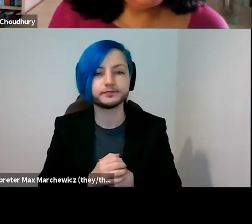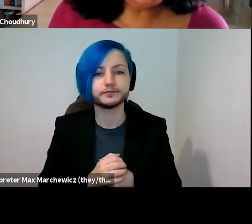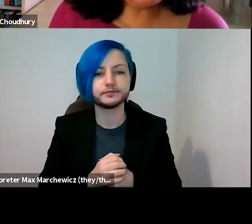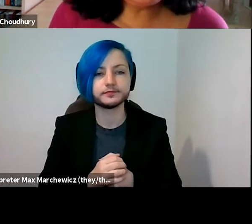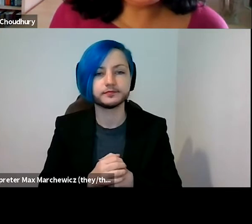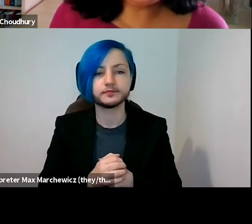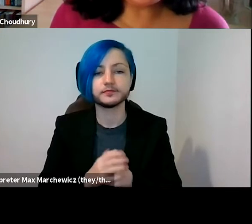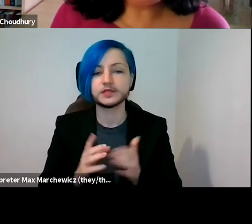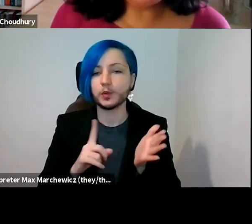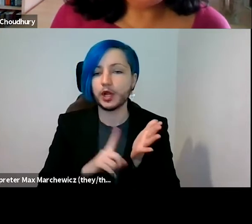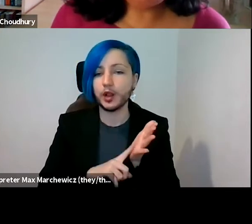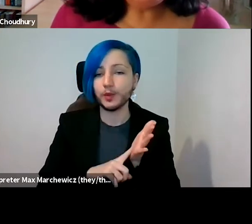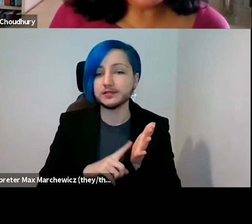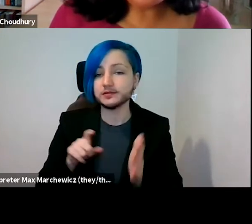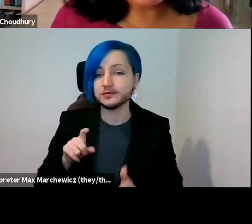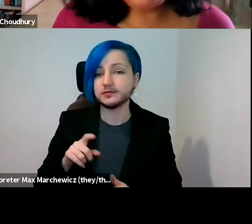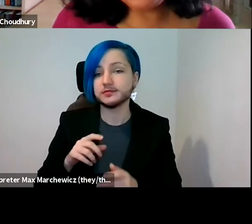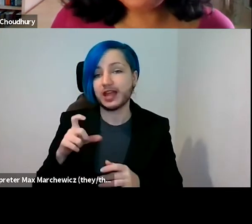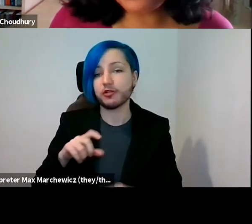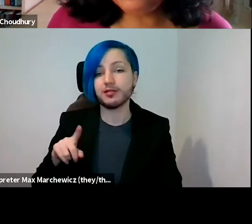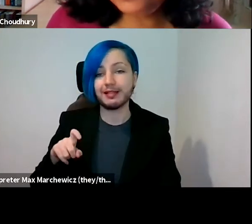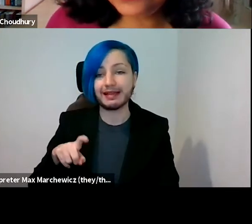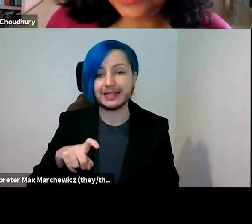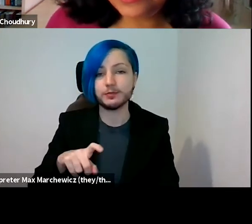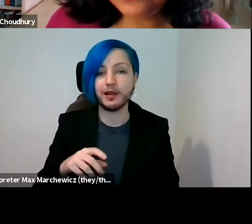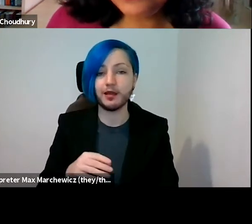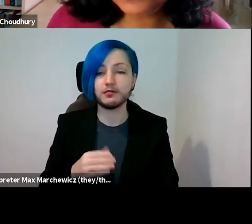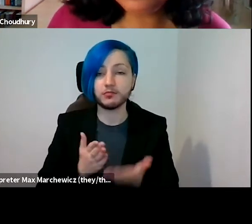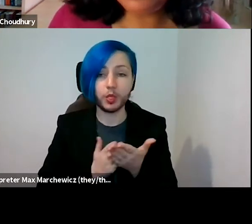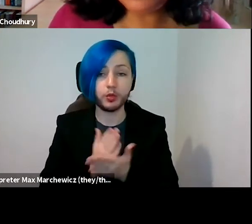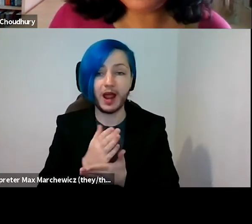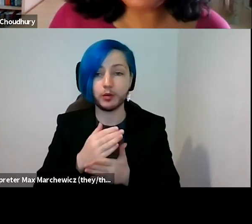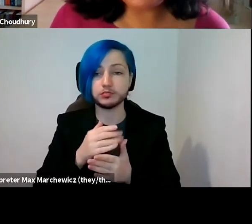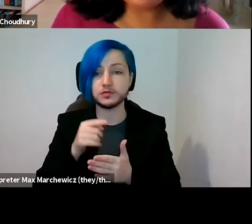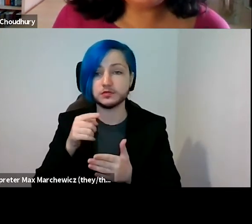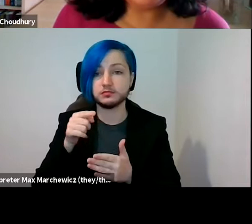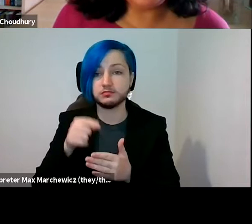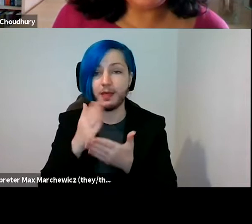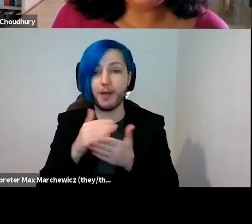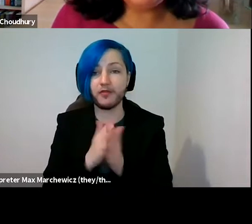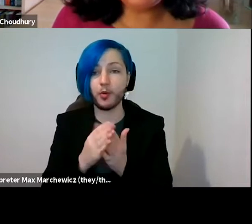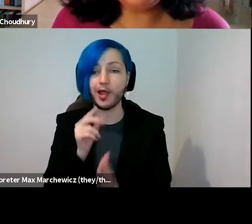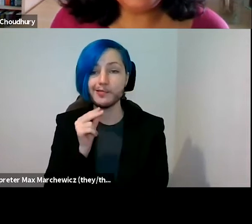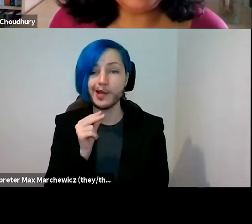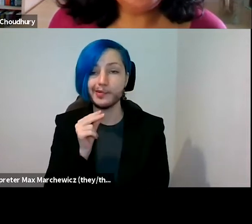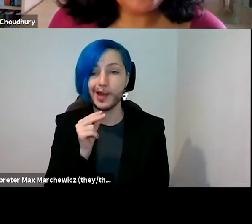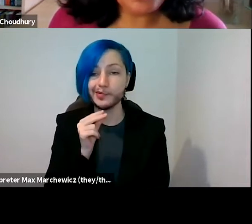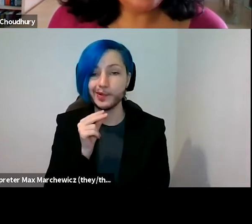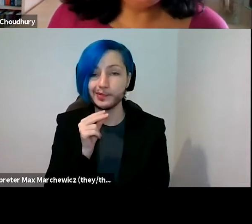So Lewis' Caterpillar puffs at his hookah throughout, and it makes Alice feel like an intruder, really.